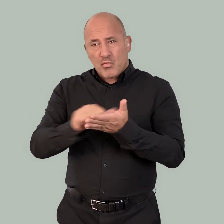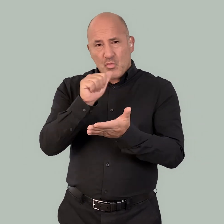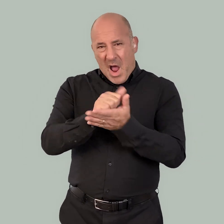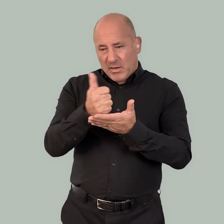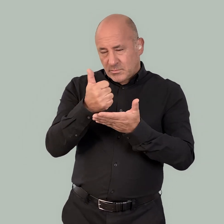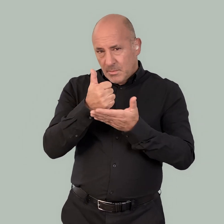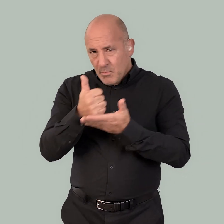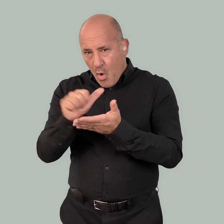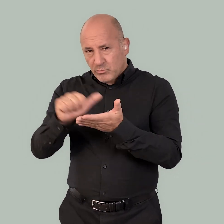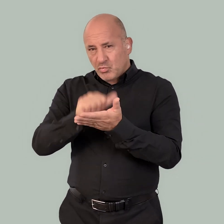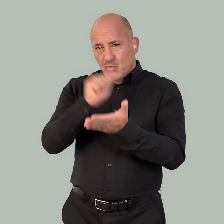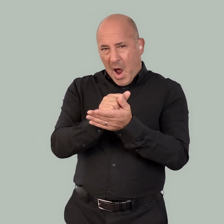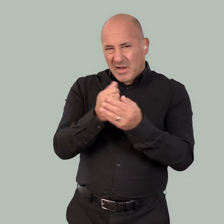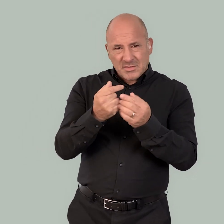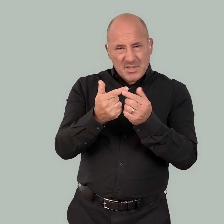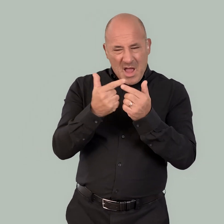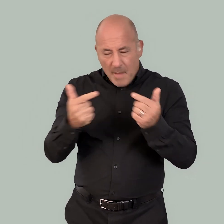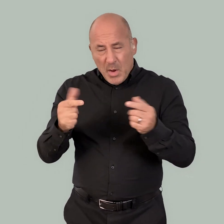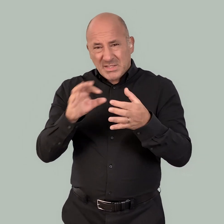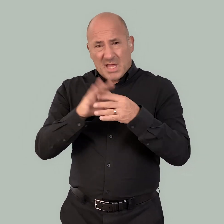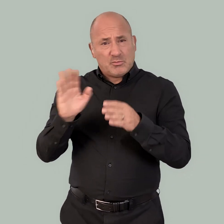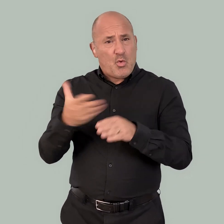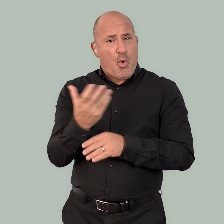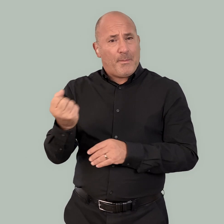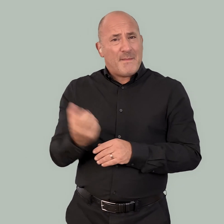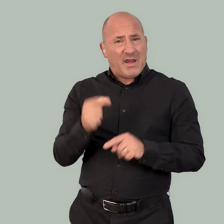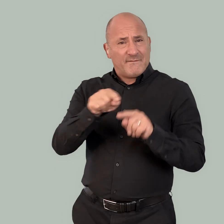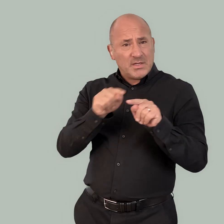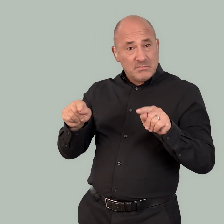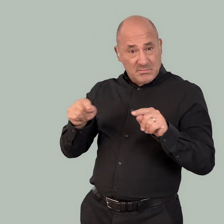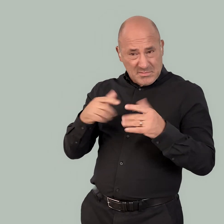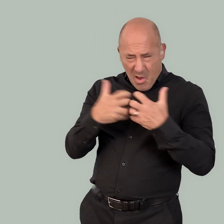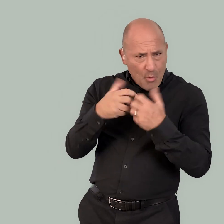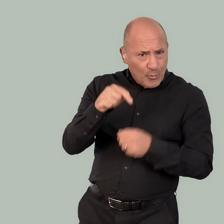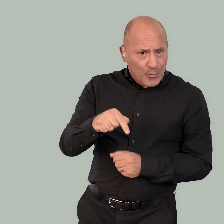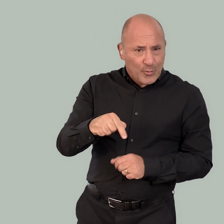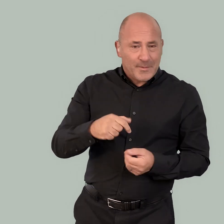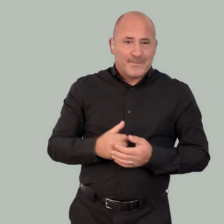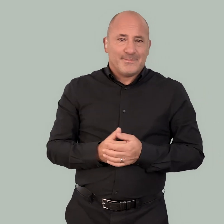to the right support at the right level across the benefits system.